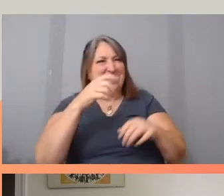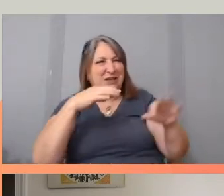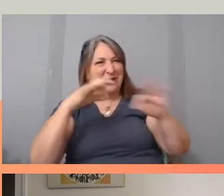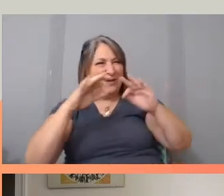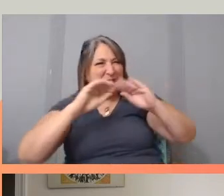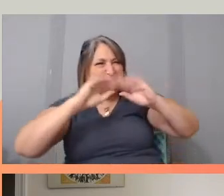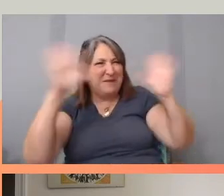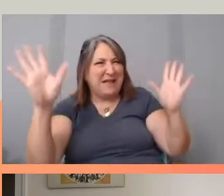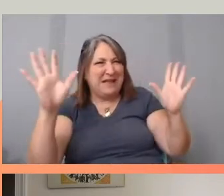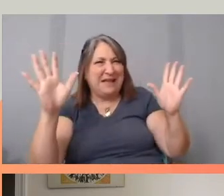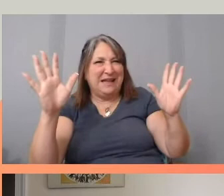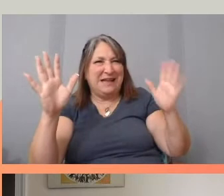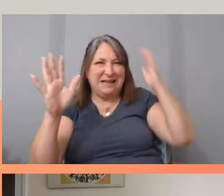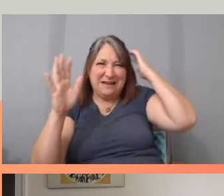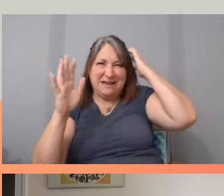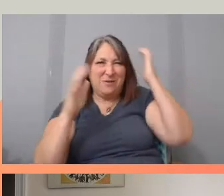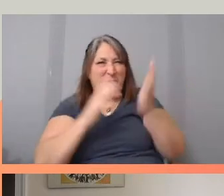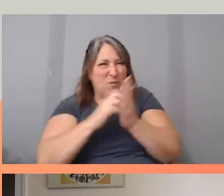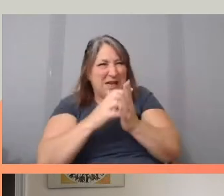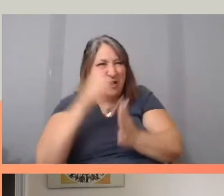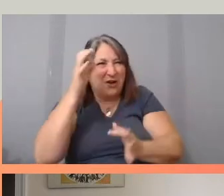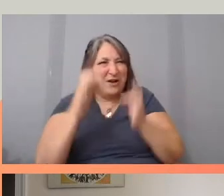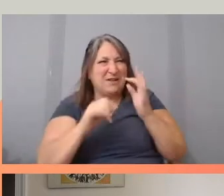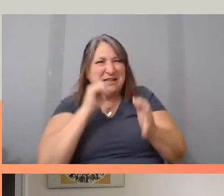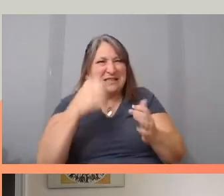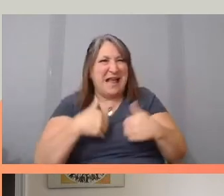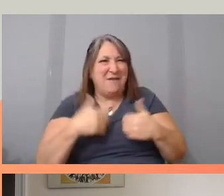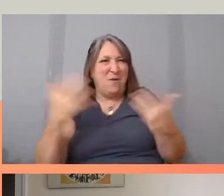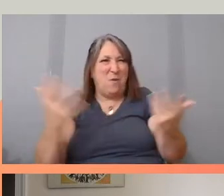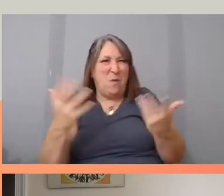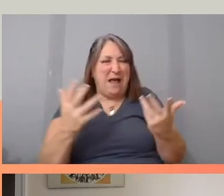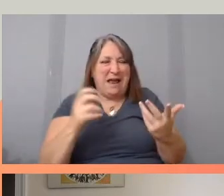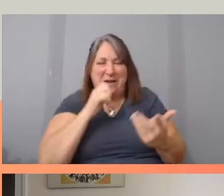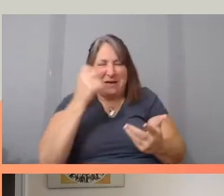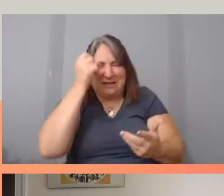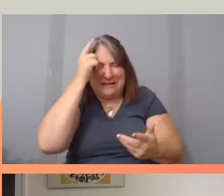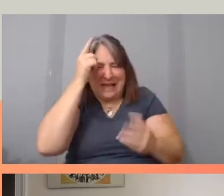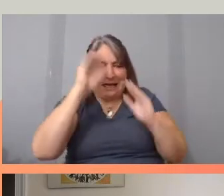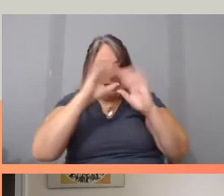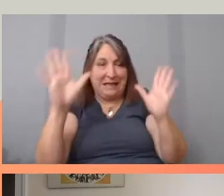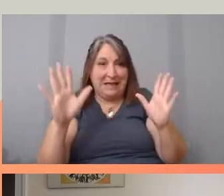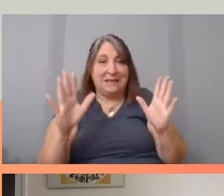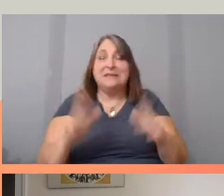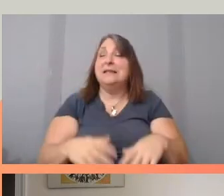we can if it doesn't have what- Independent filmmakers bring